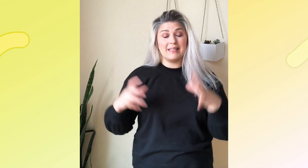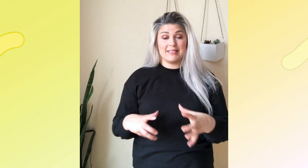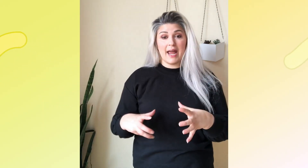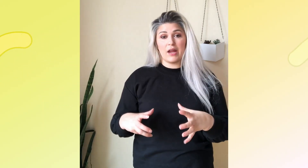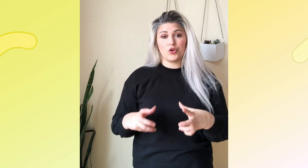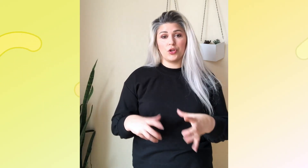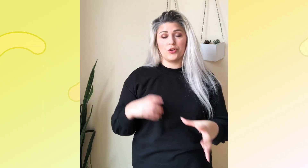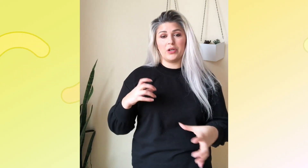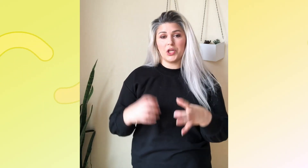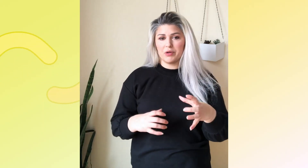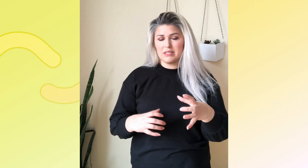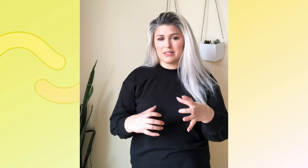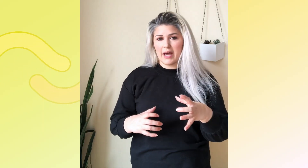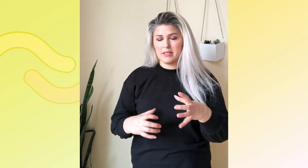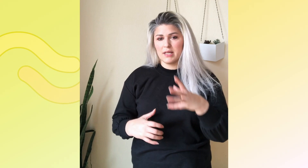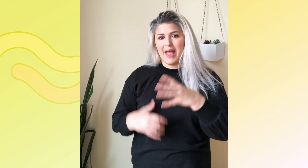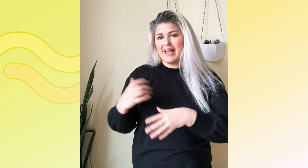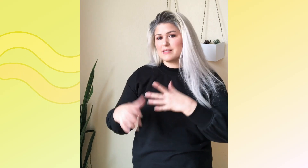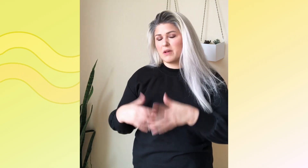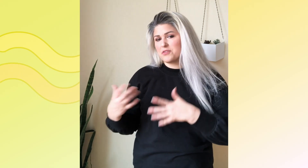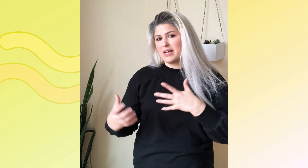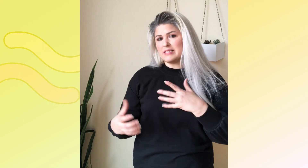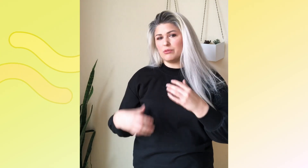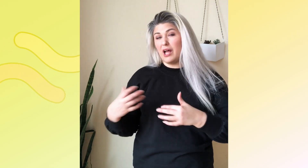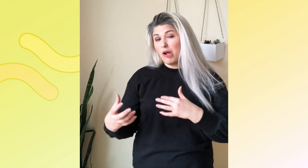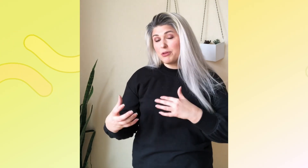Today you're going to learn hearing status and some other signs that will help